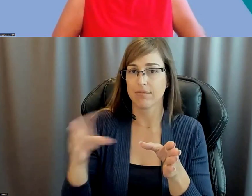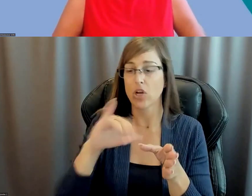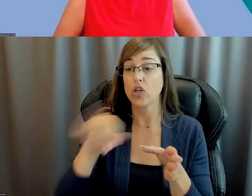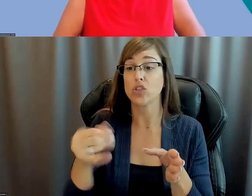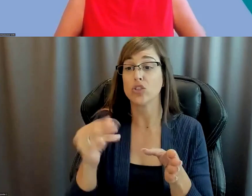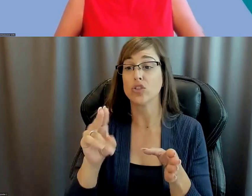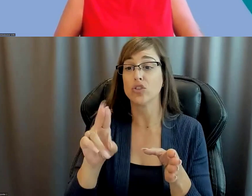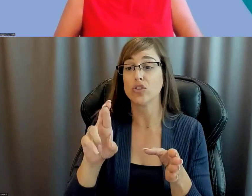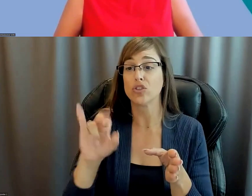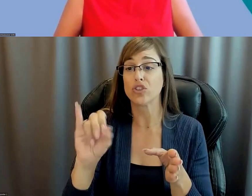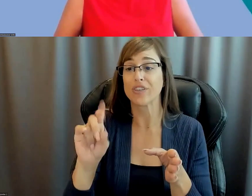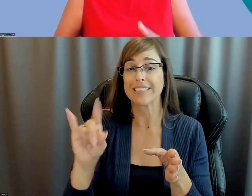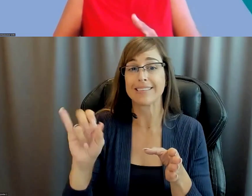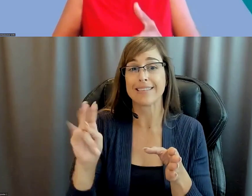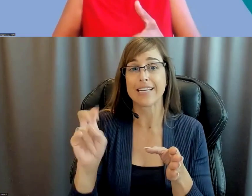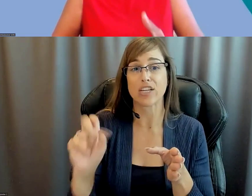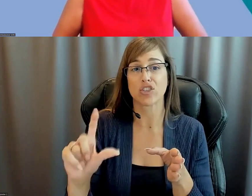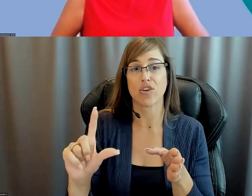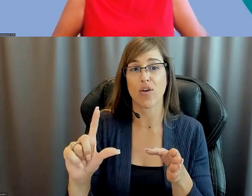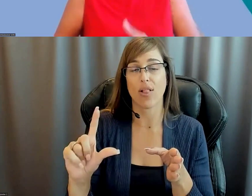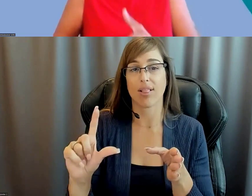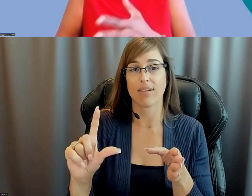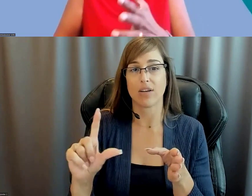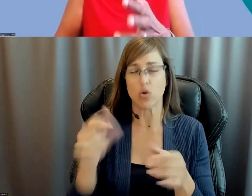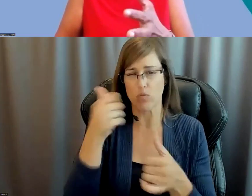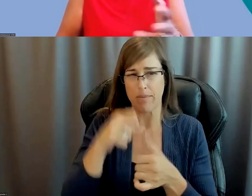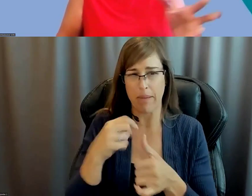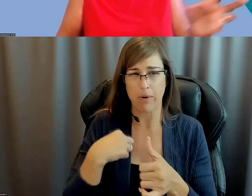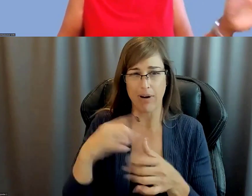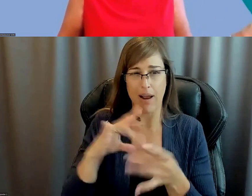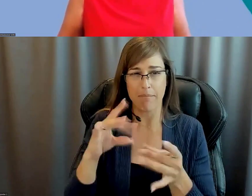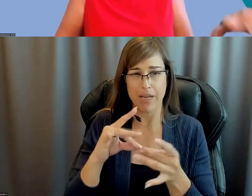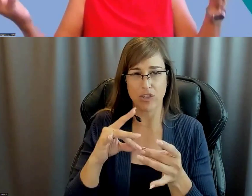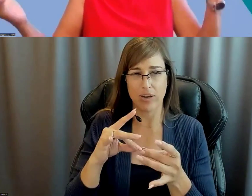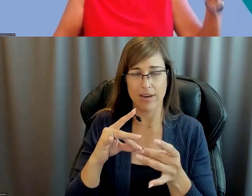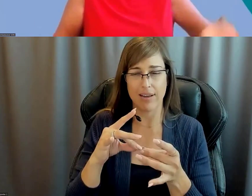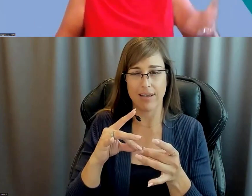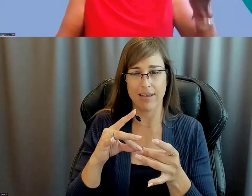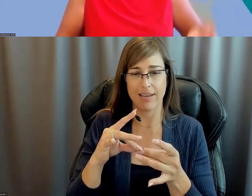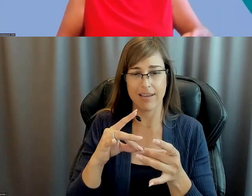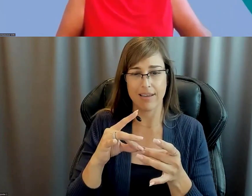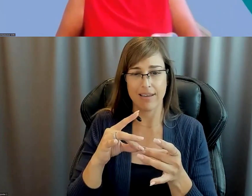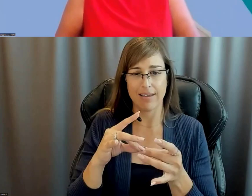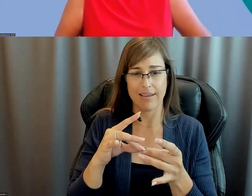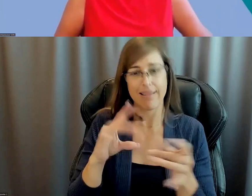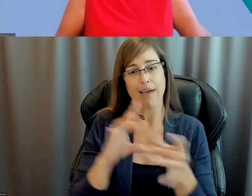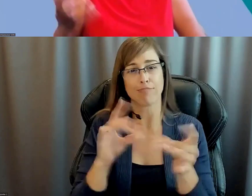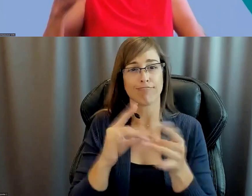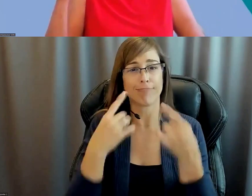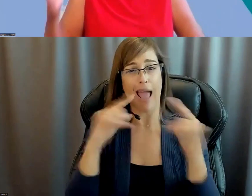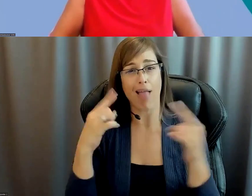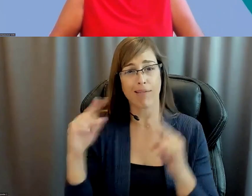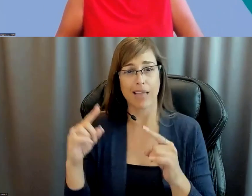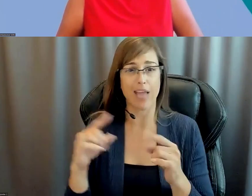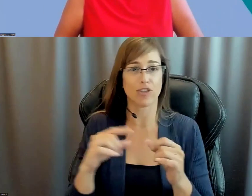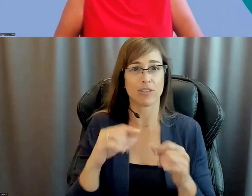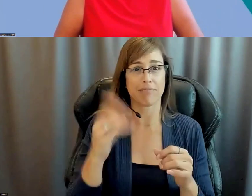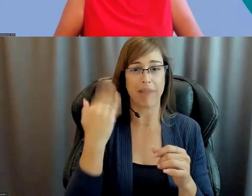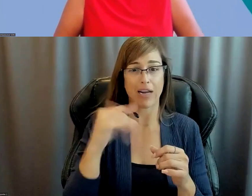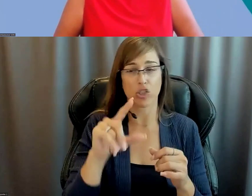I mentioned about the allegations that came in .. . a lot of allegations came in 2012, '13 time.